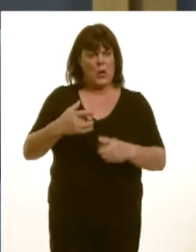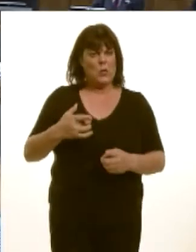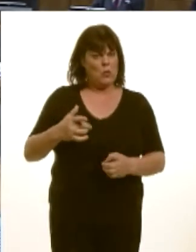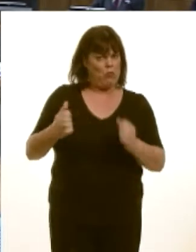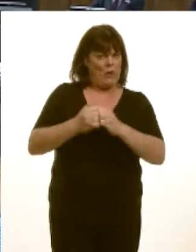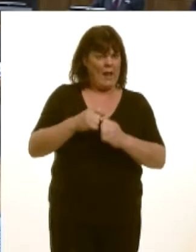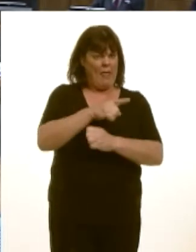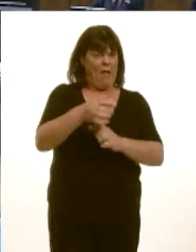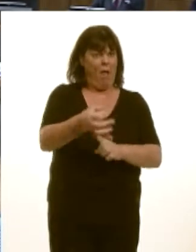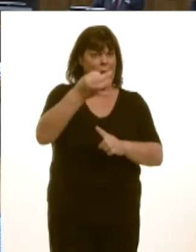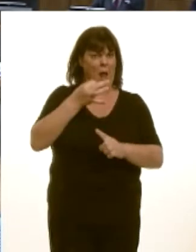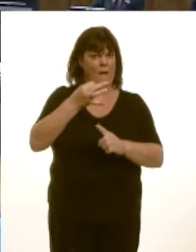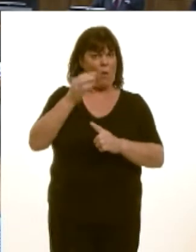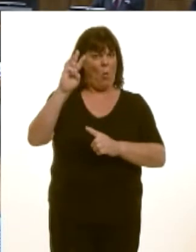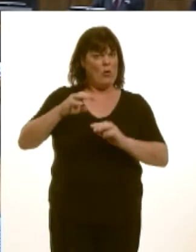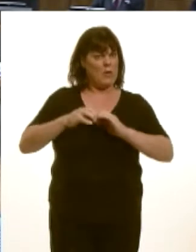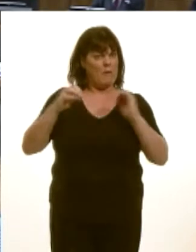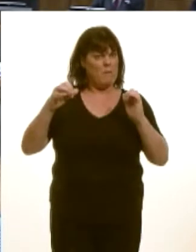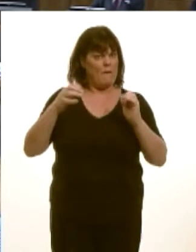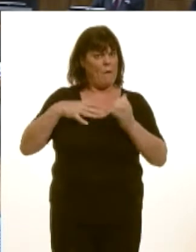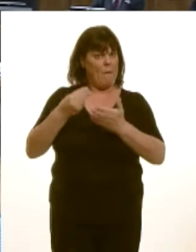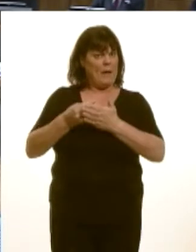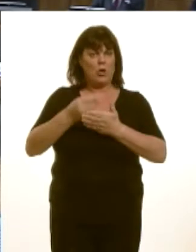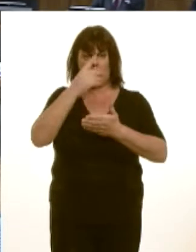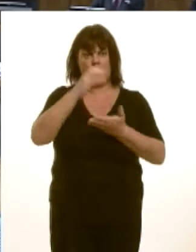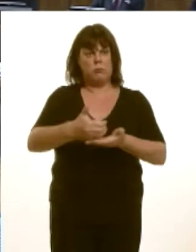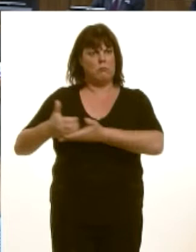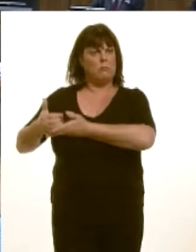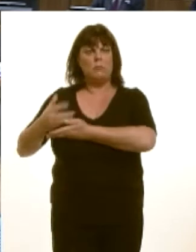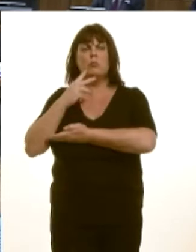Carwyn Jones: Well, I am not aware of any companies that have fallen into that category.